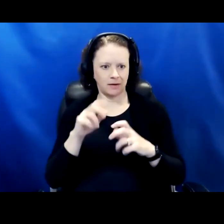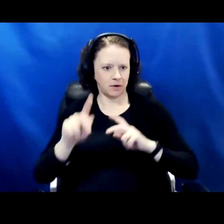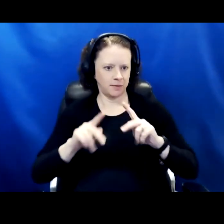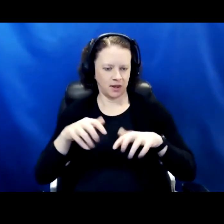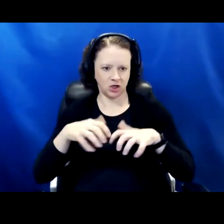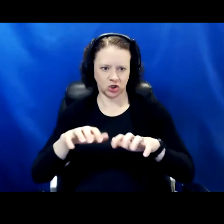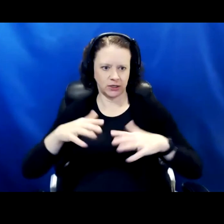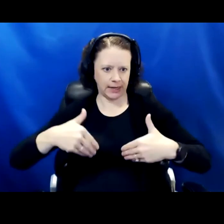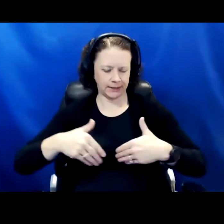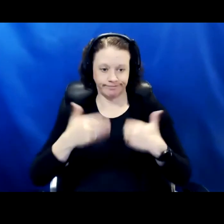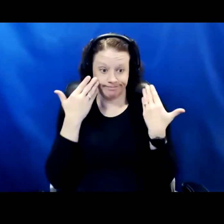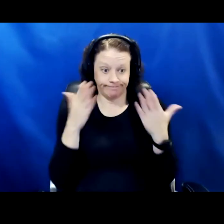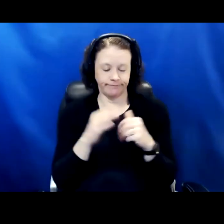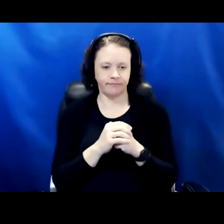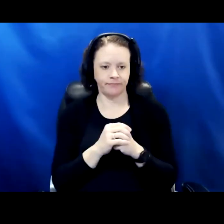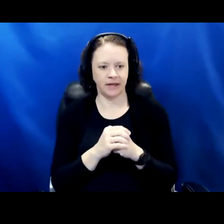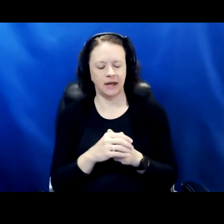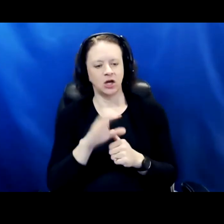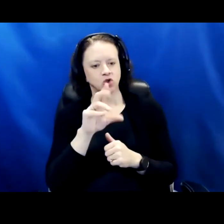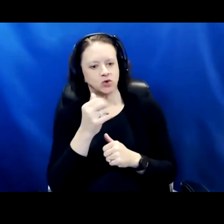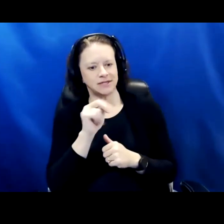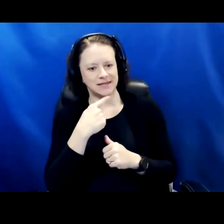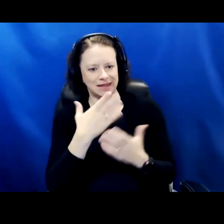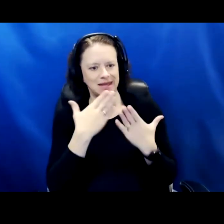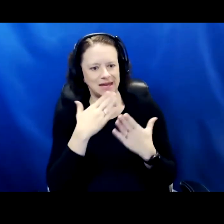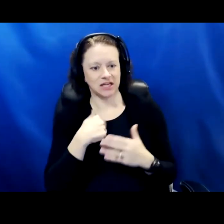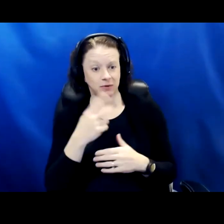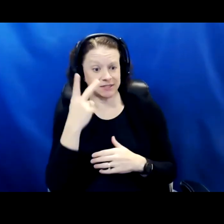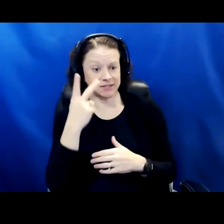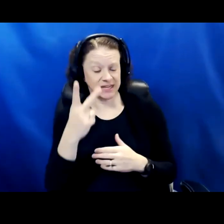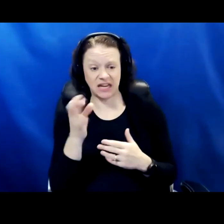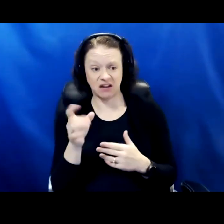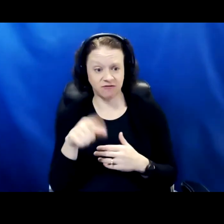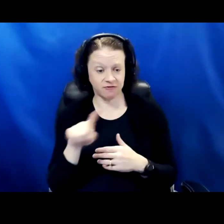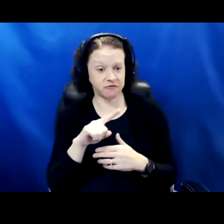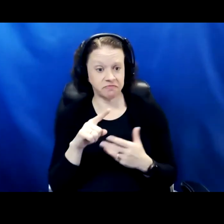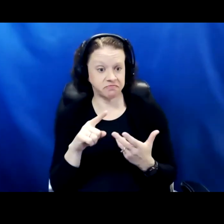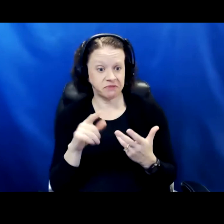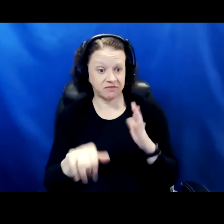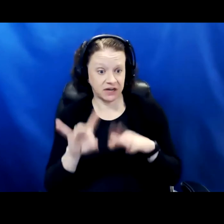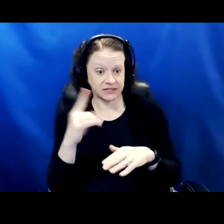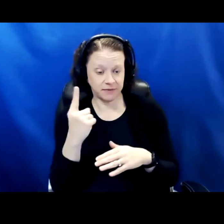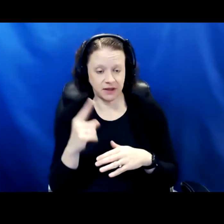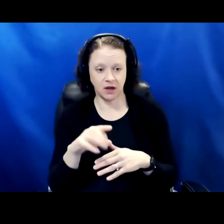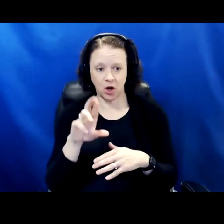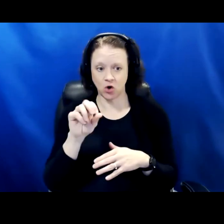[Susan] Okay, thanks, and we'll see what we can do to find something. [bleep], I'm going to unmute you so you can ask your question.